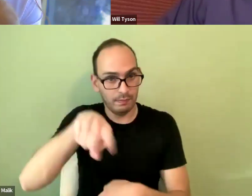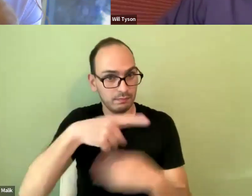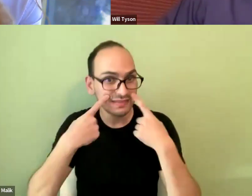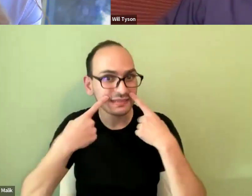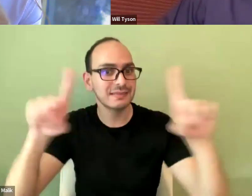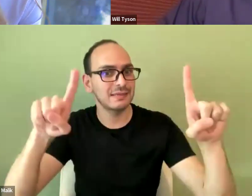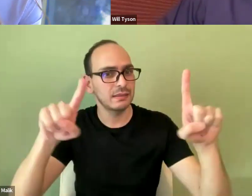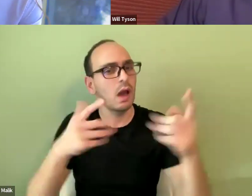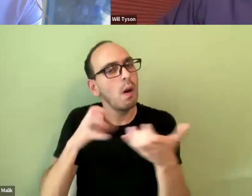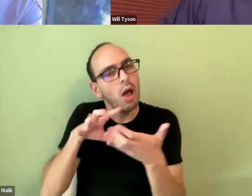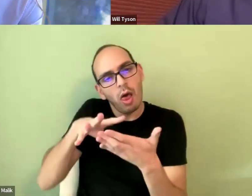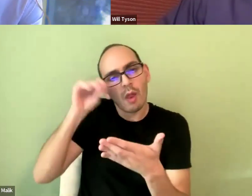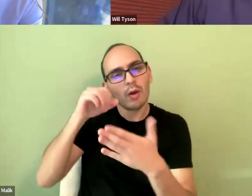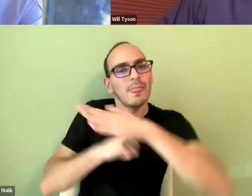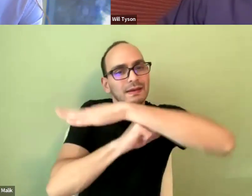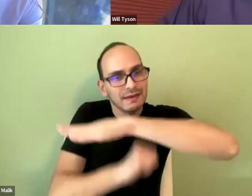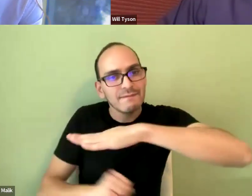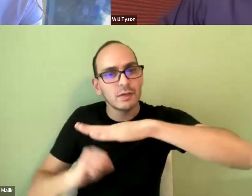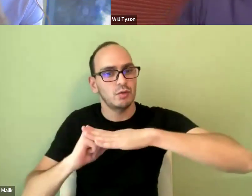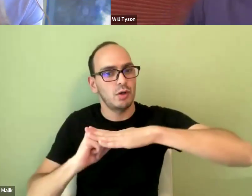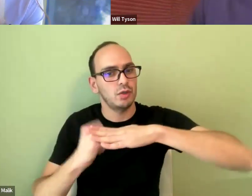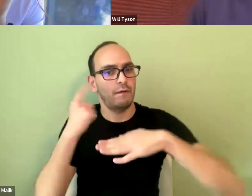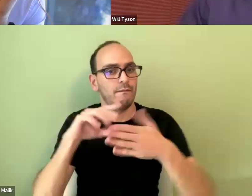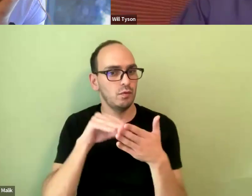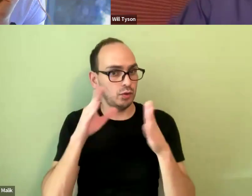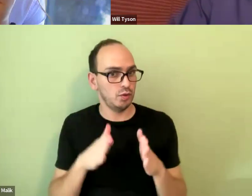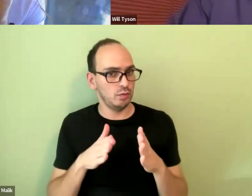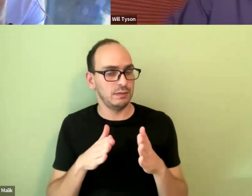I want to learn more about the infrastructure for students both their infrastructure and their departments.